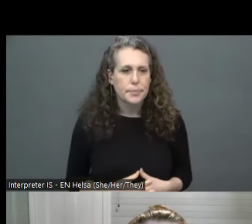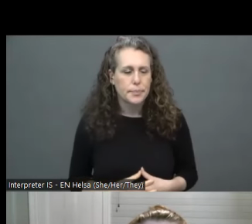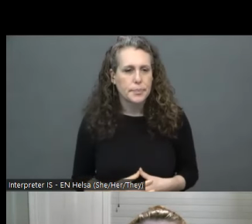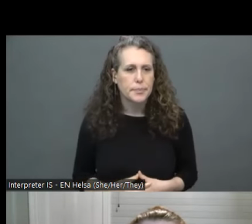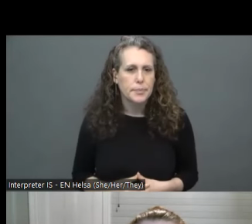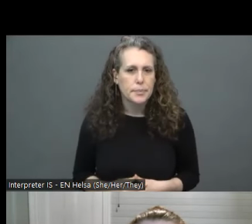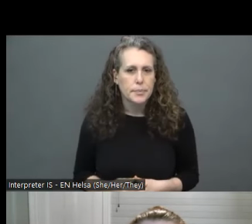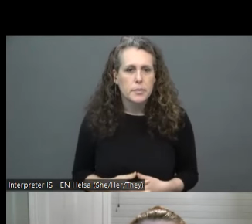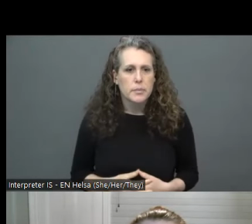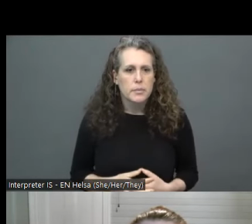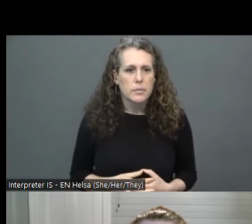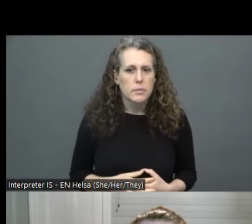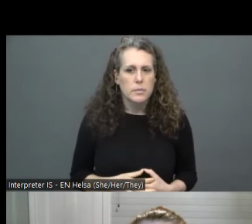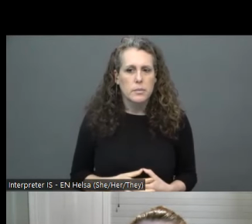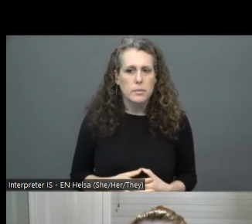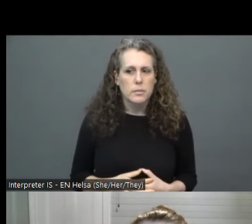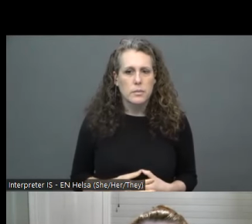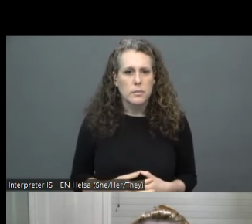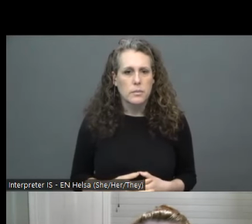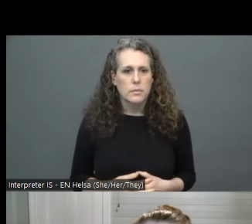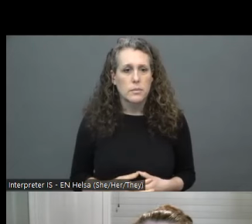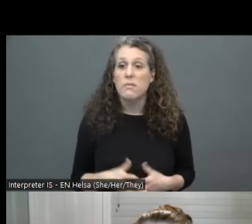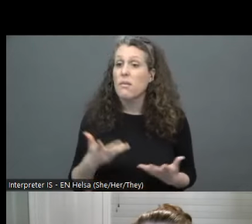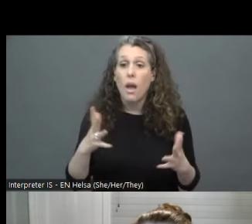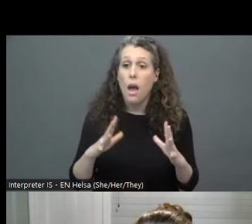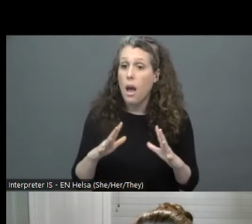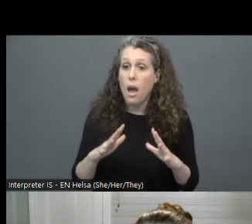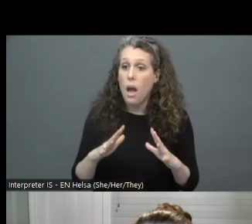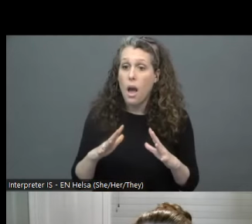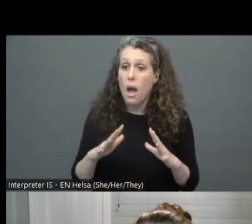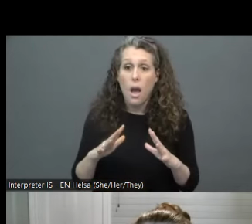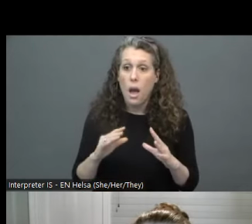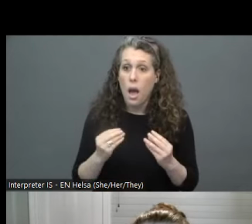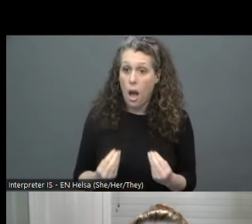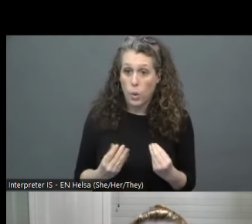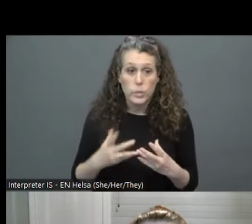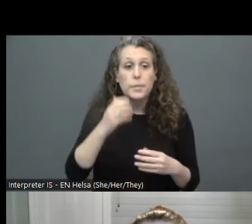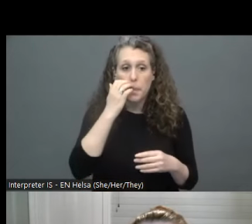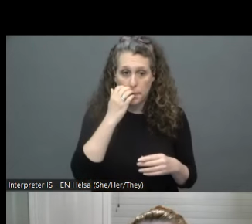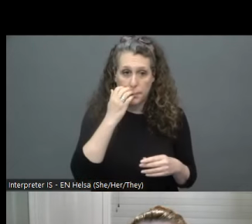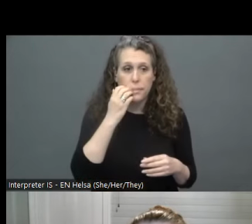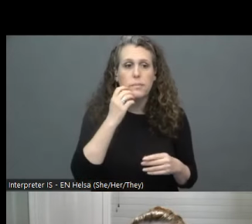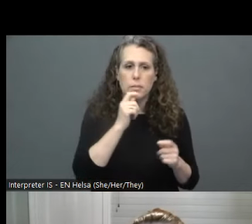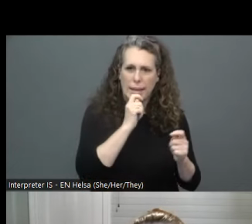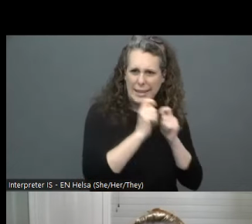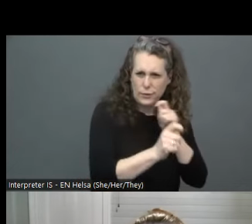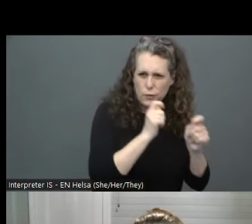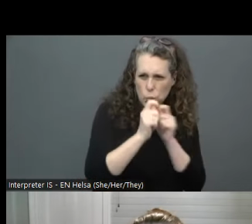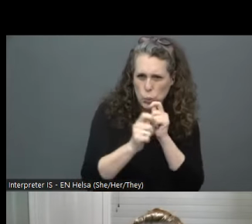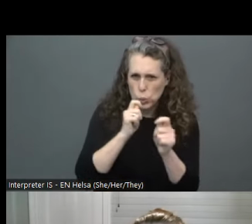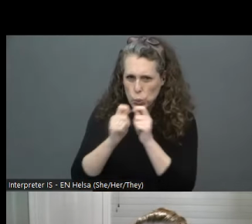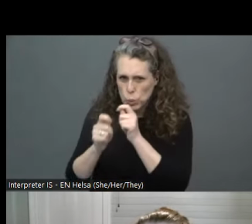And we did this by conducting a series of key informant interviews with humanitarian actors that